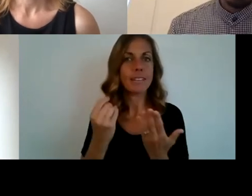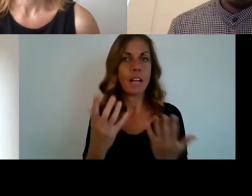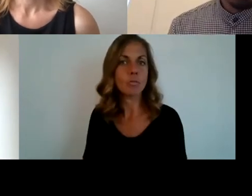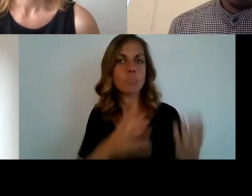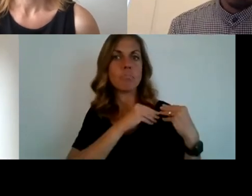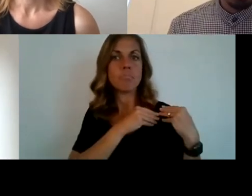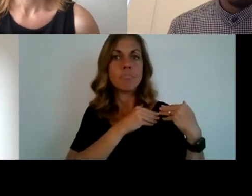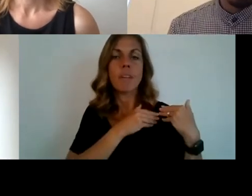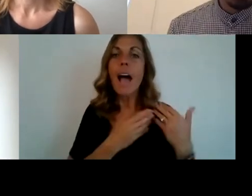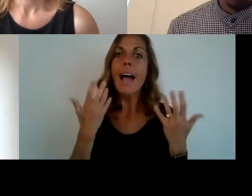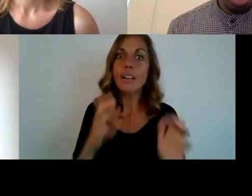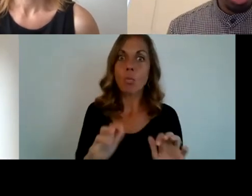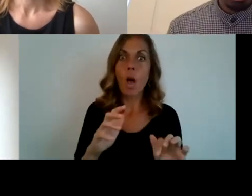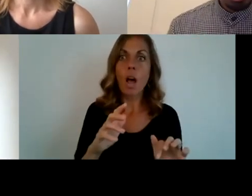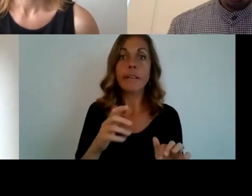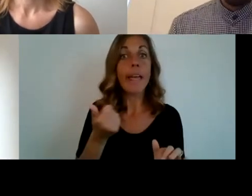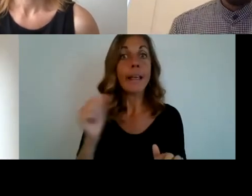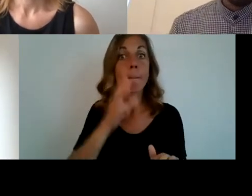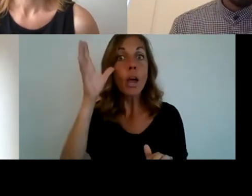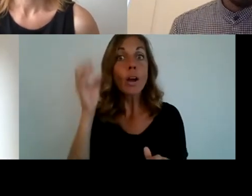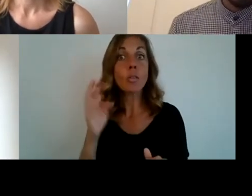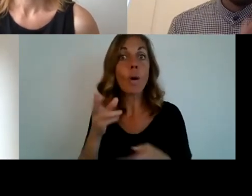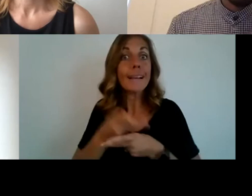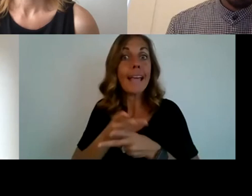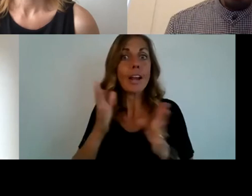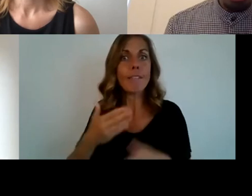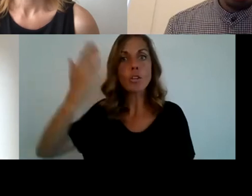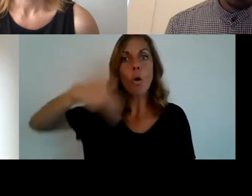or caregivers to be overlooked for projects. I don't want people who don't have the same